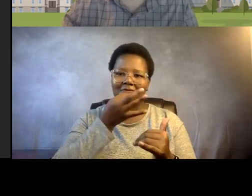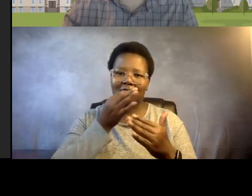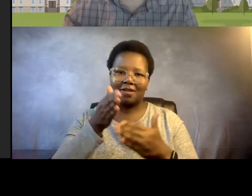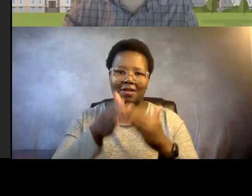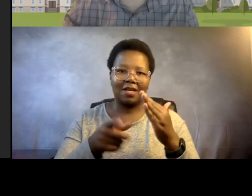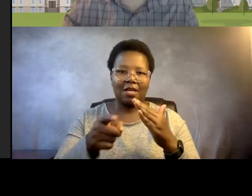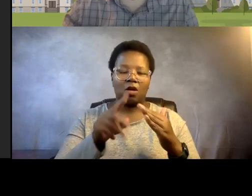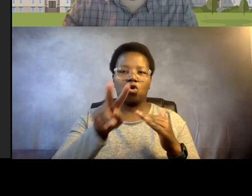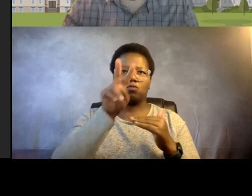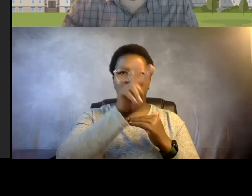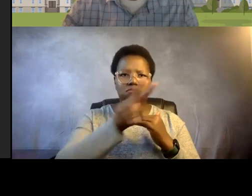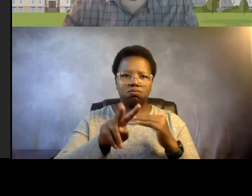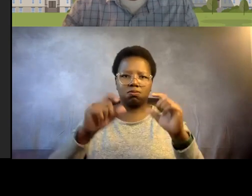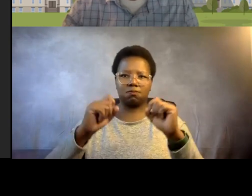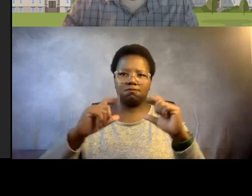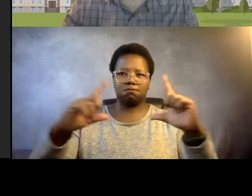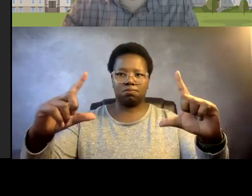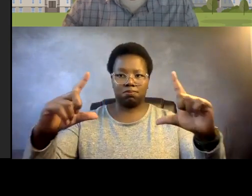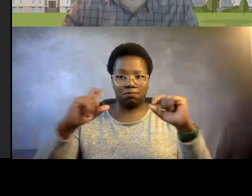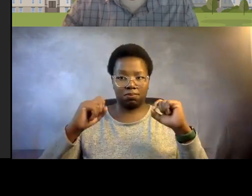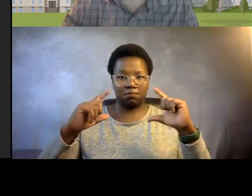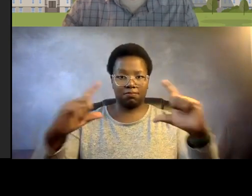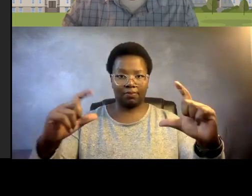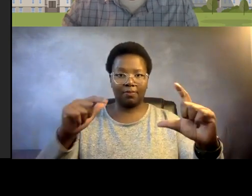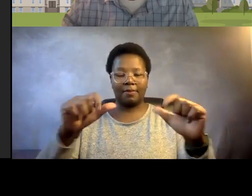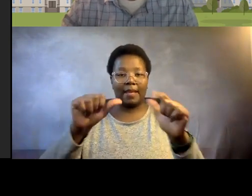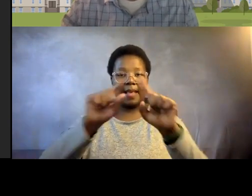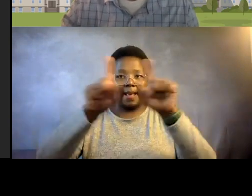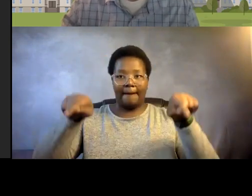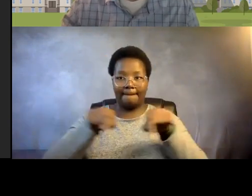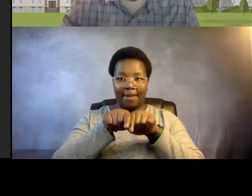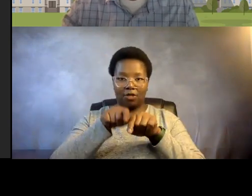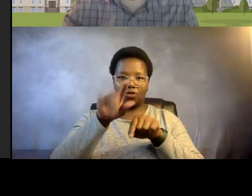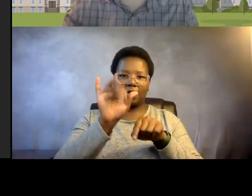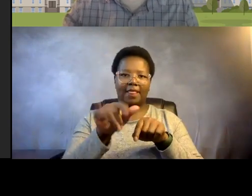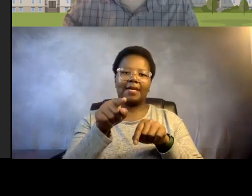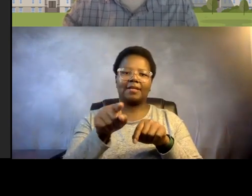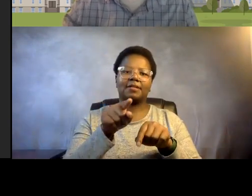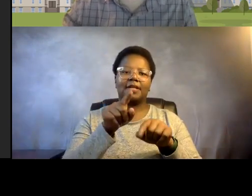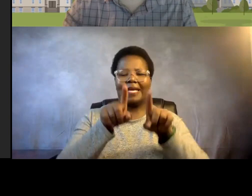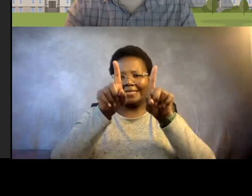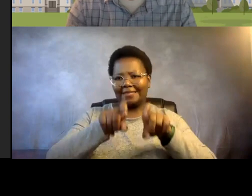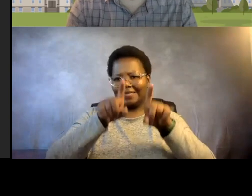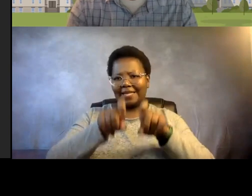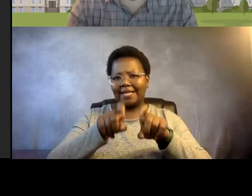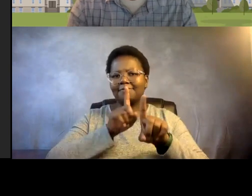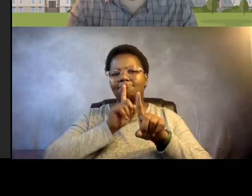page or testing responsive layouts and there is an interrelation there, right? A smaller screen sizes